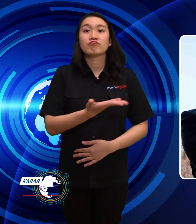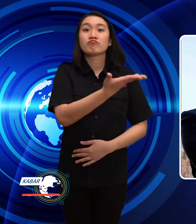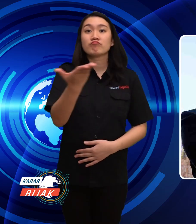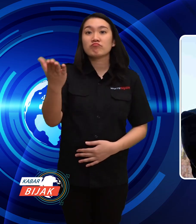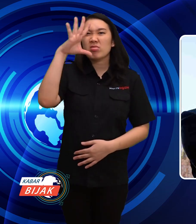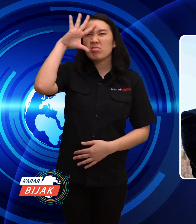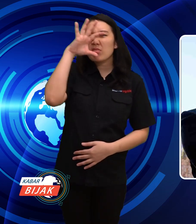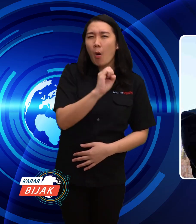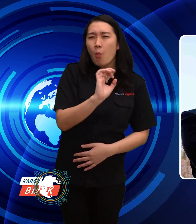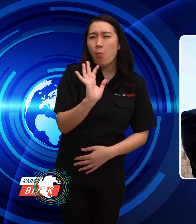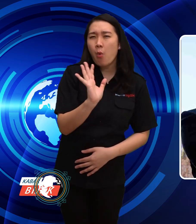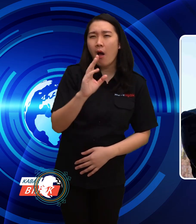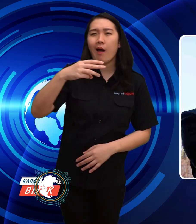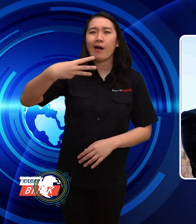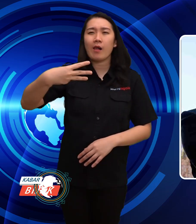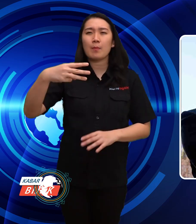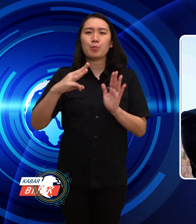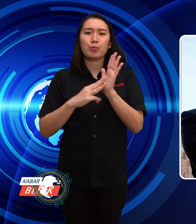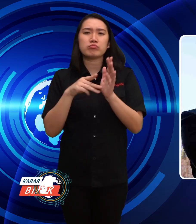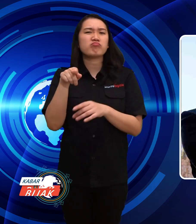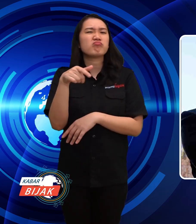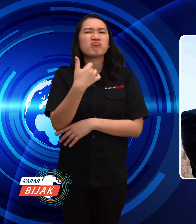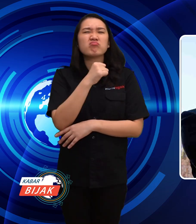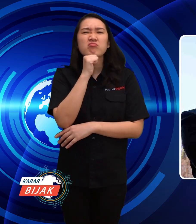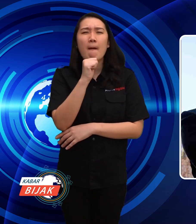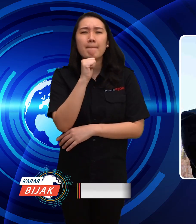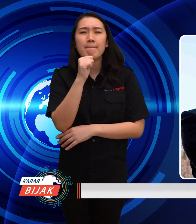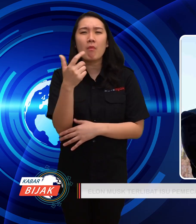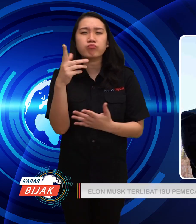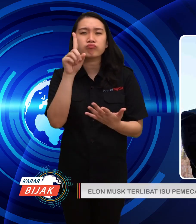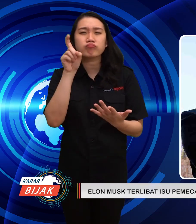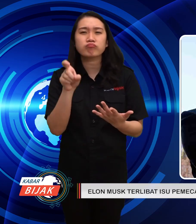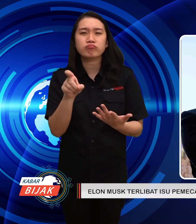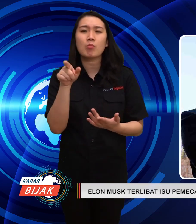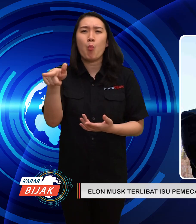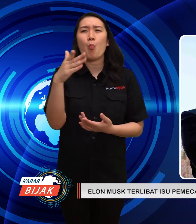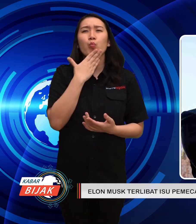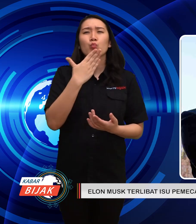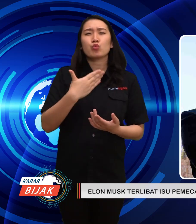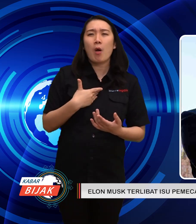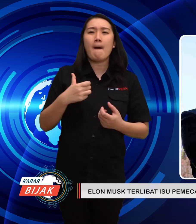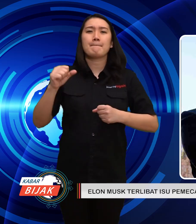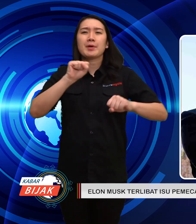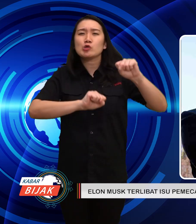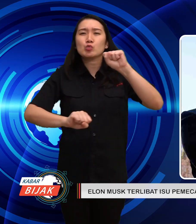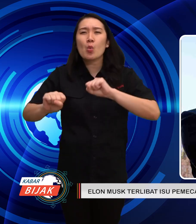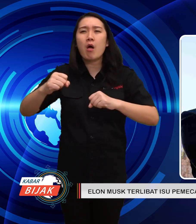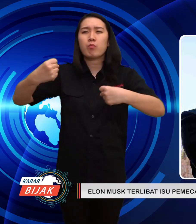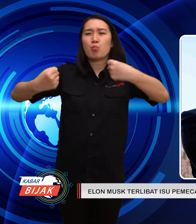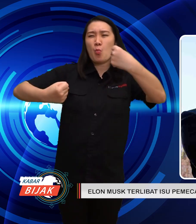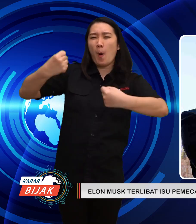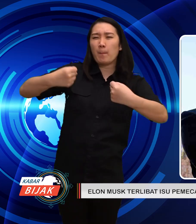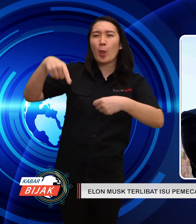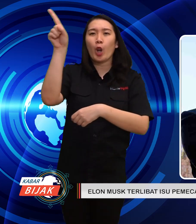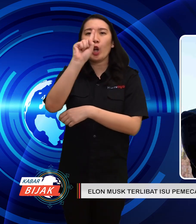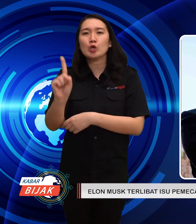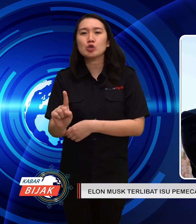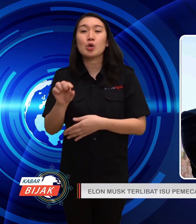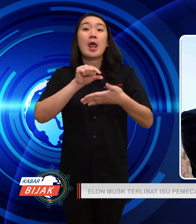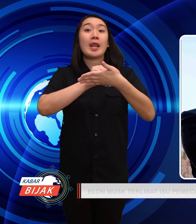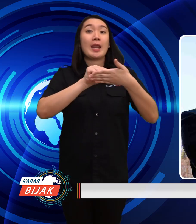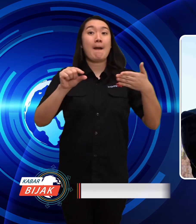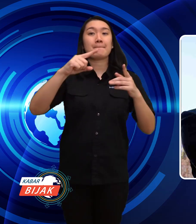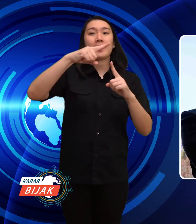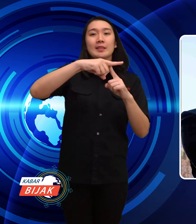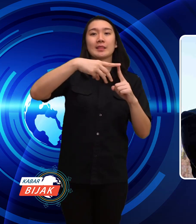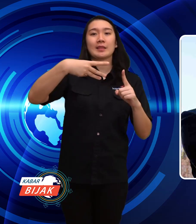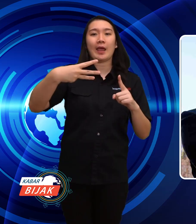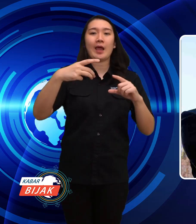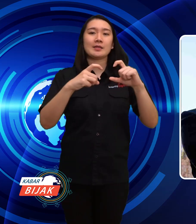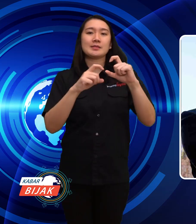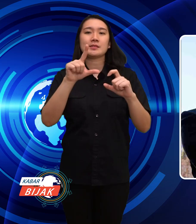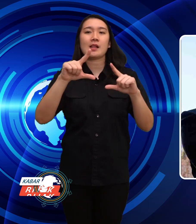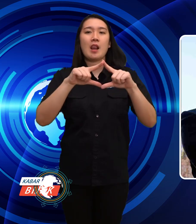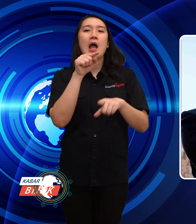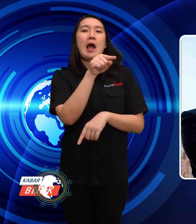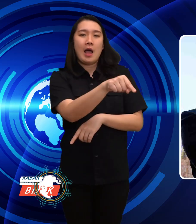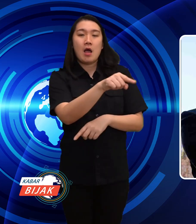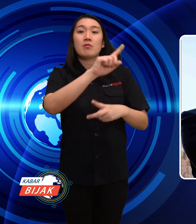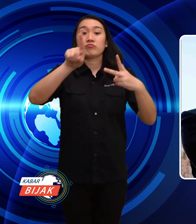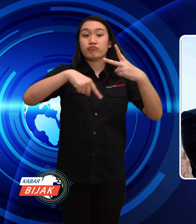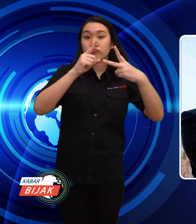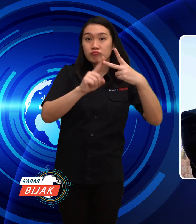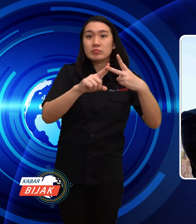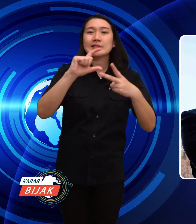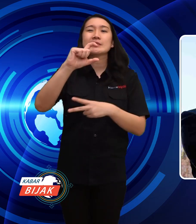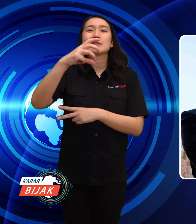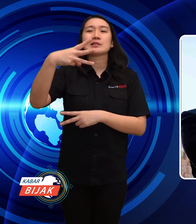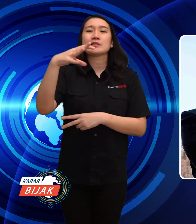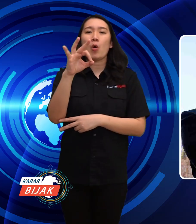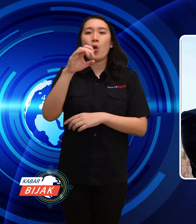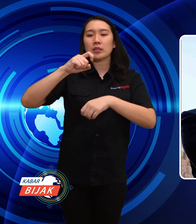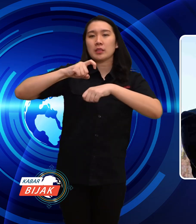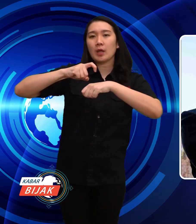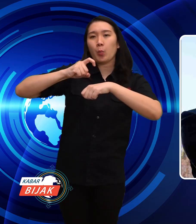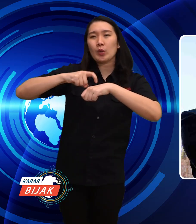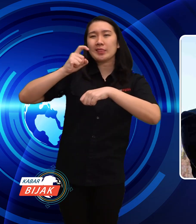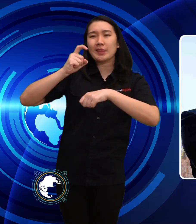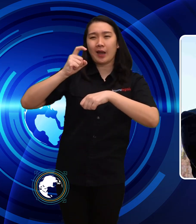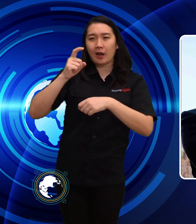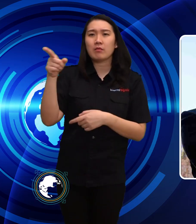Do you know who Elon Musk is? Who has Tesla brand electric car company and also the CEO of Twitter.